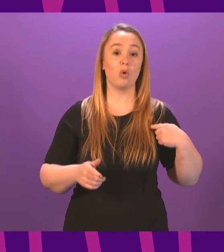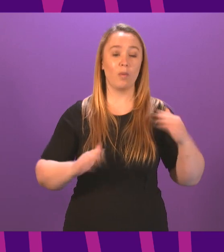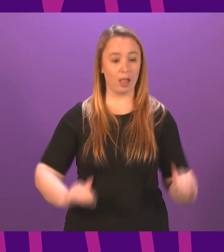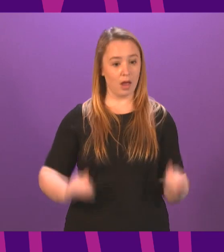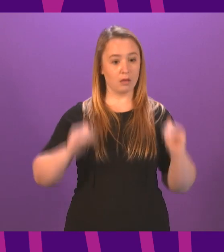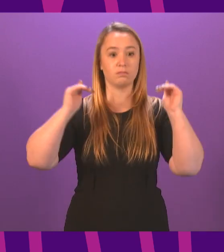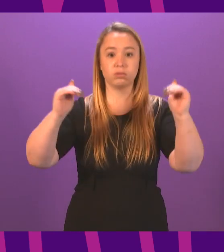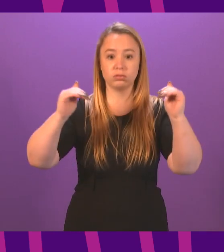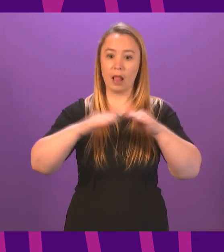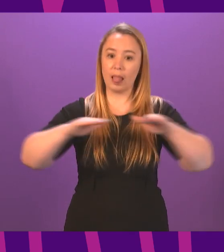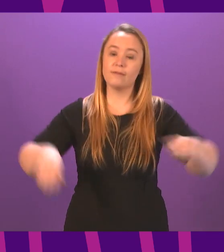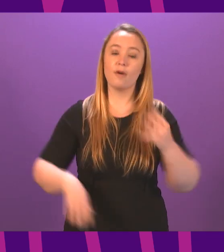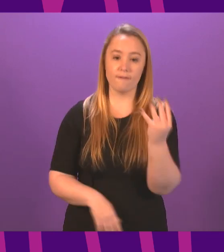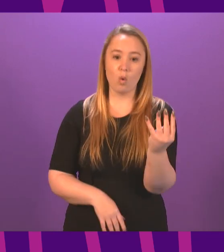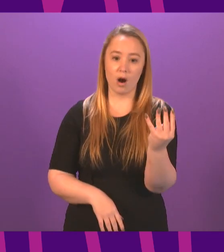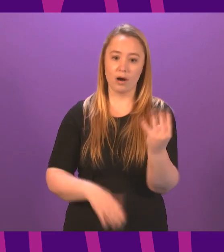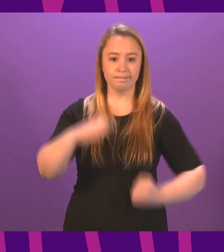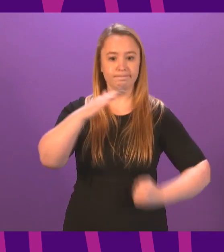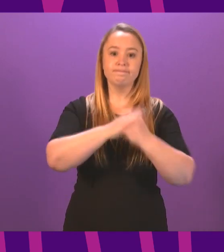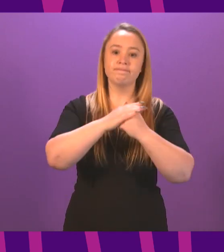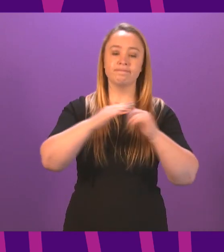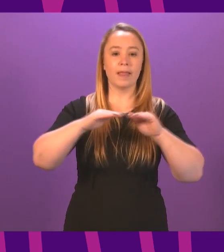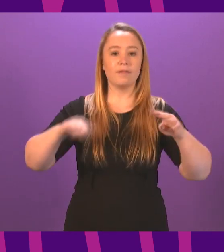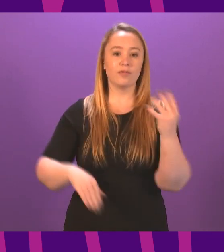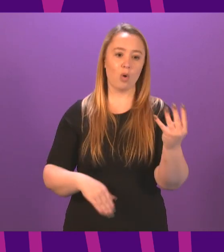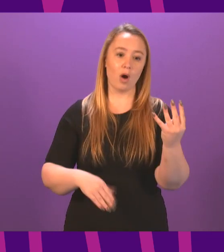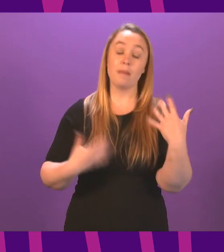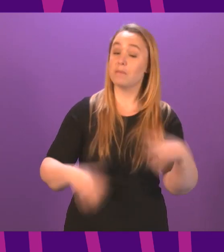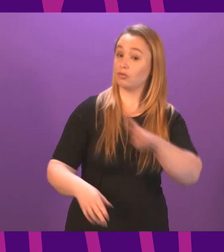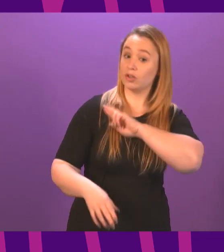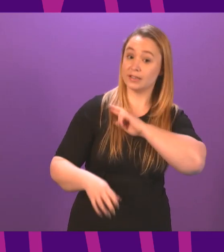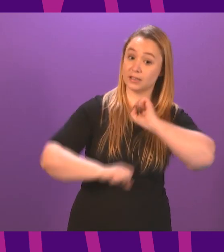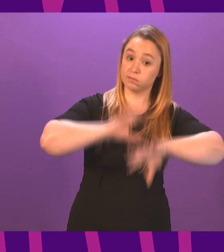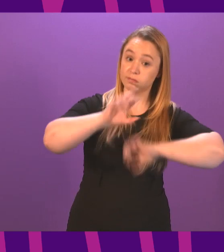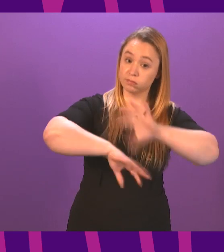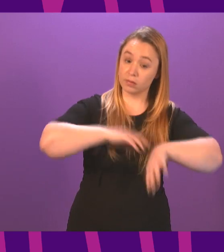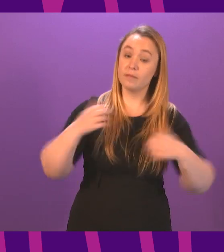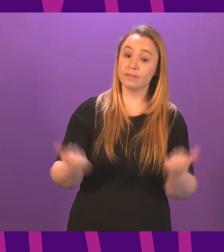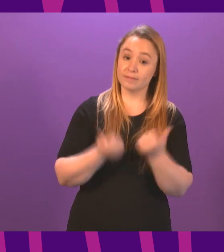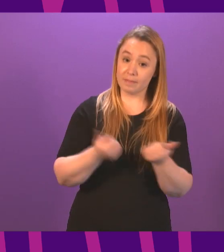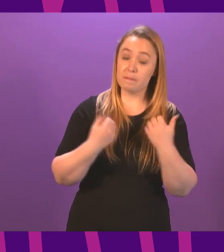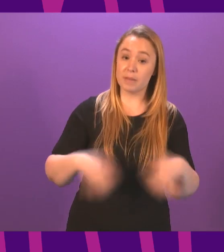I have set out the reasons for that. I am making no criticisms, but, unlike the situation